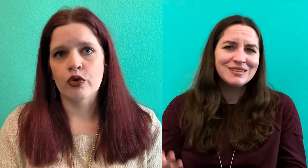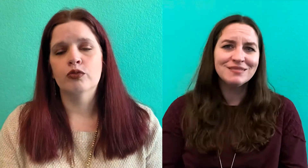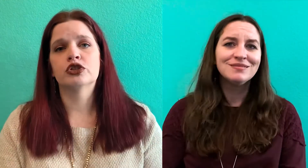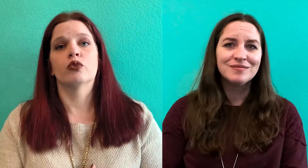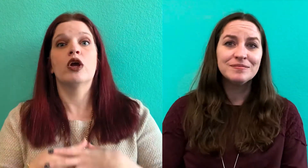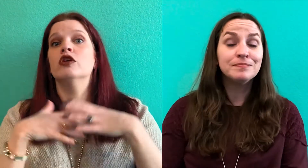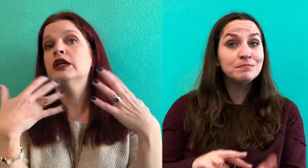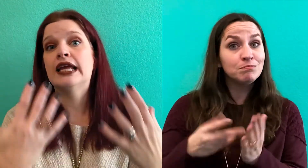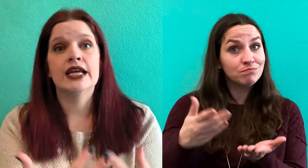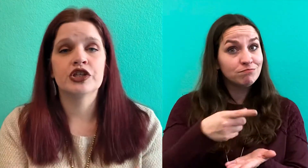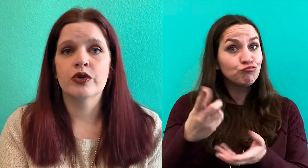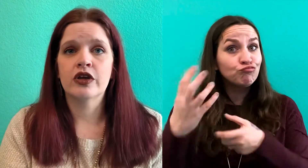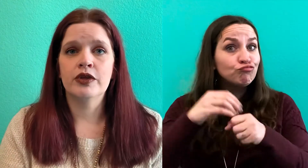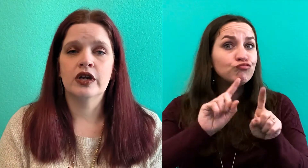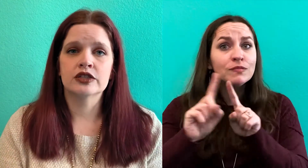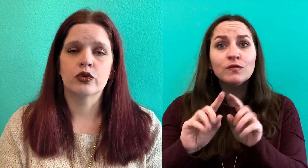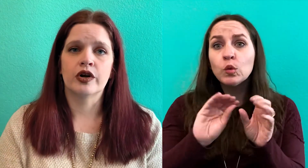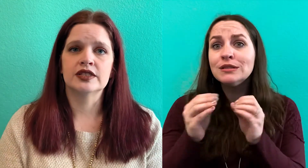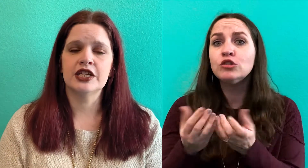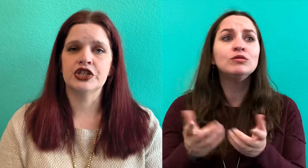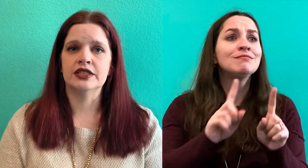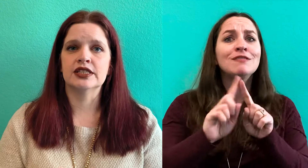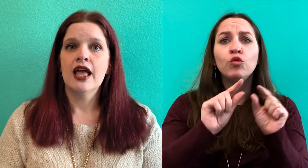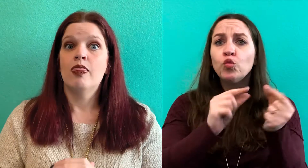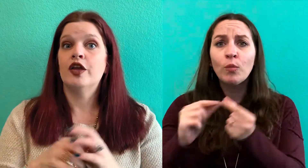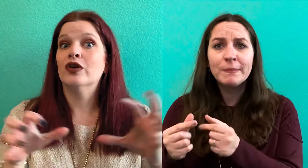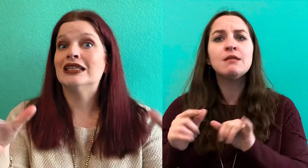groups or when you're engaging with communities or organizations, that you're enlisting all